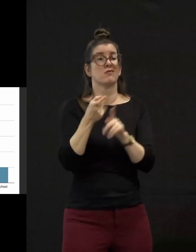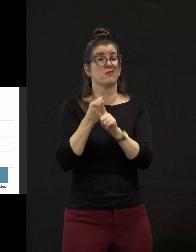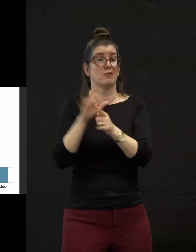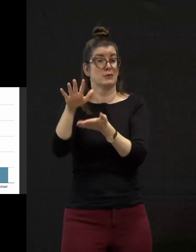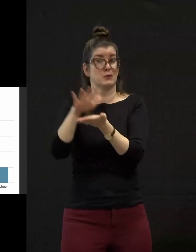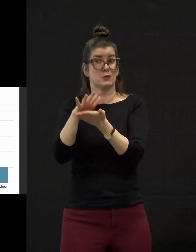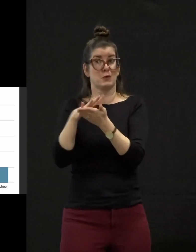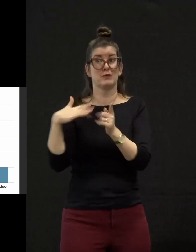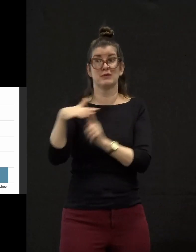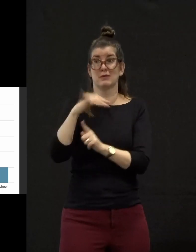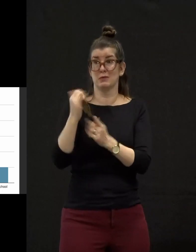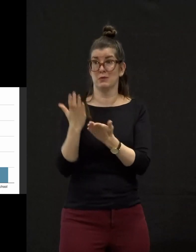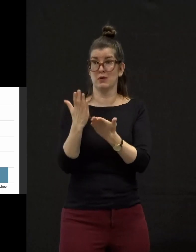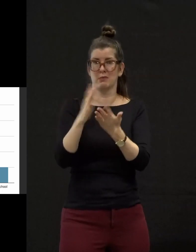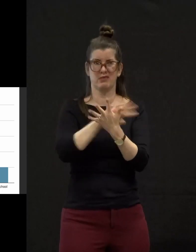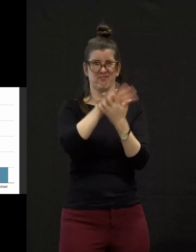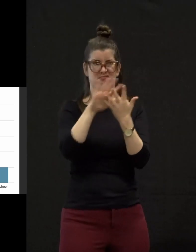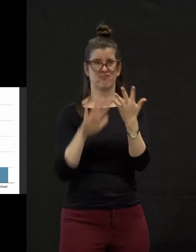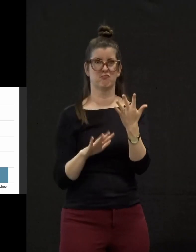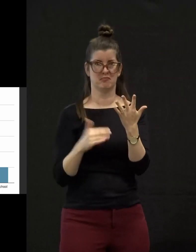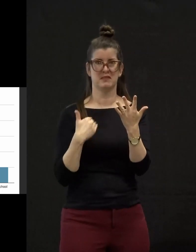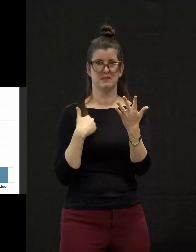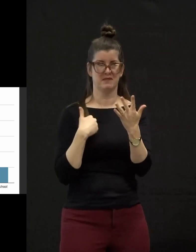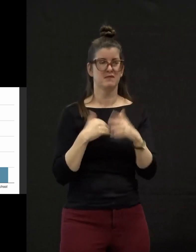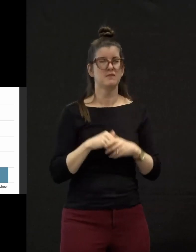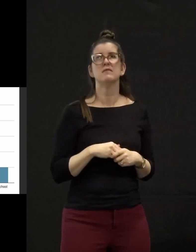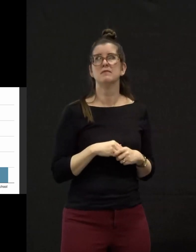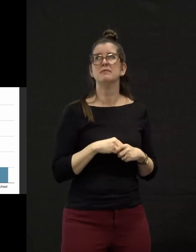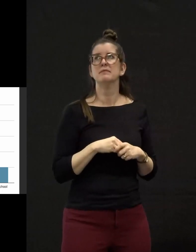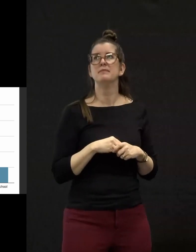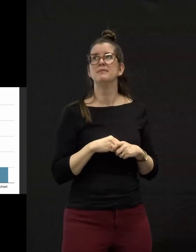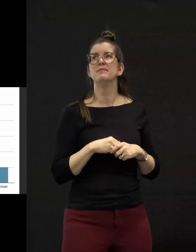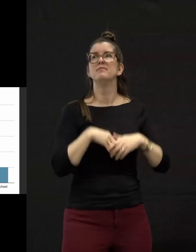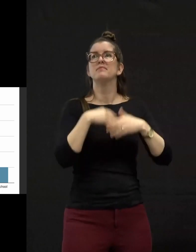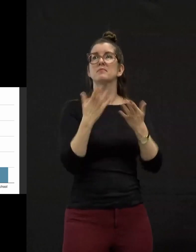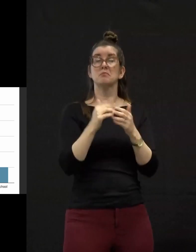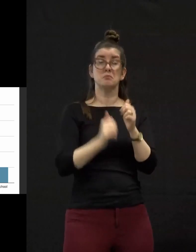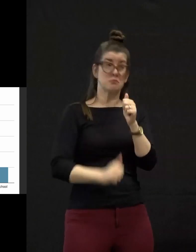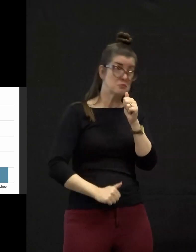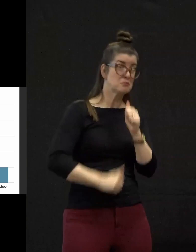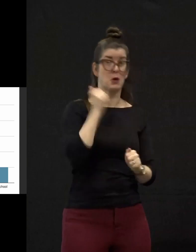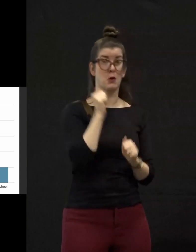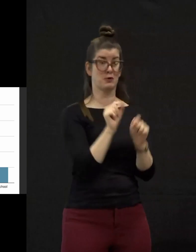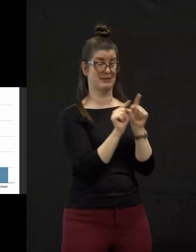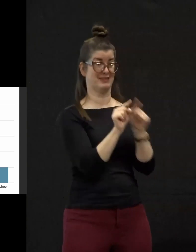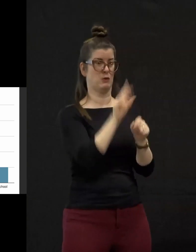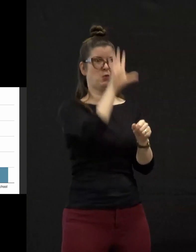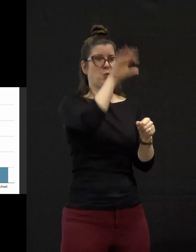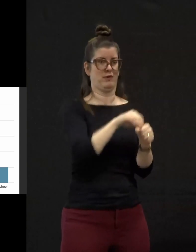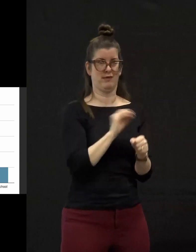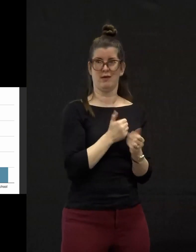recommended that they seek care. But the vast majority have come from within our medical setting.